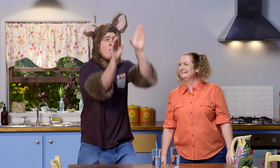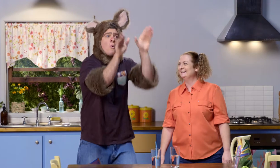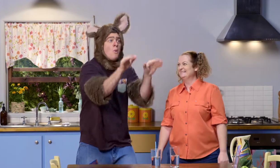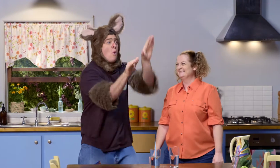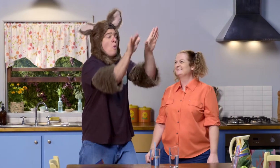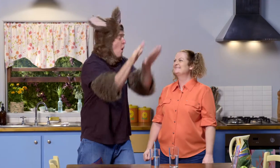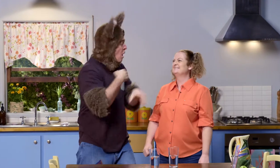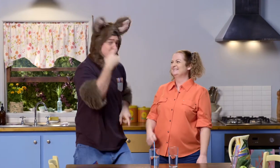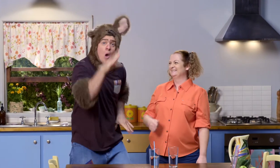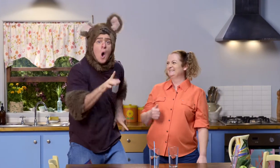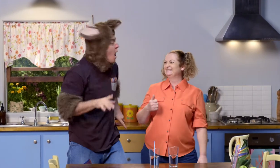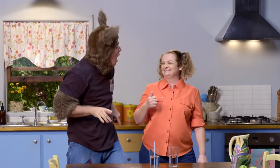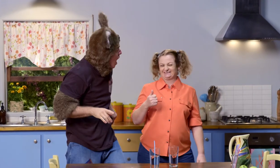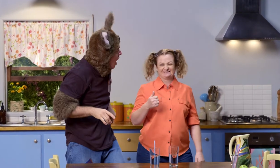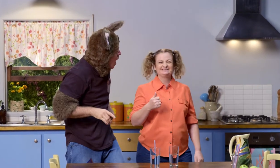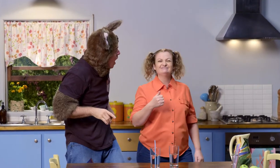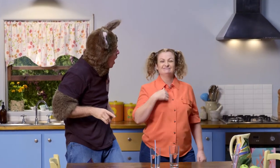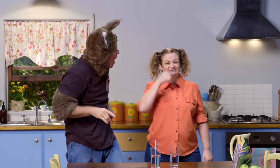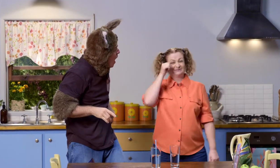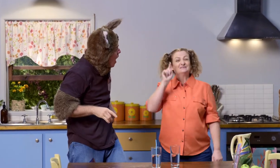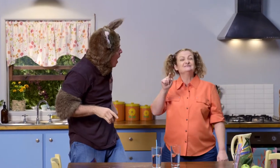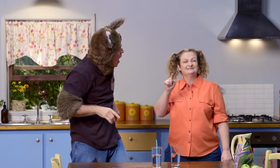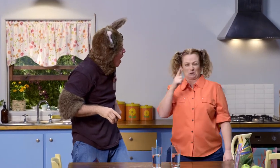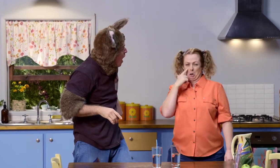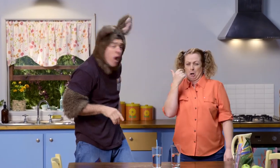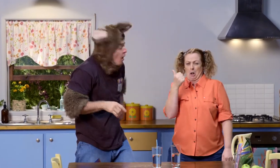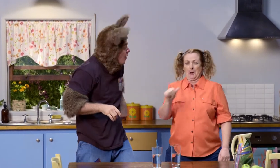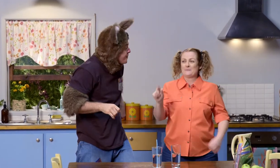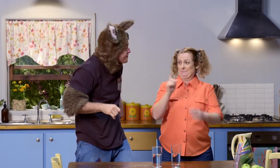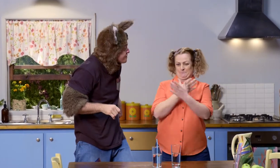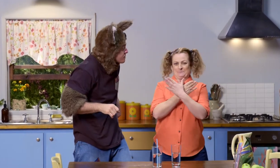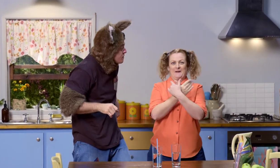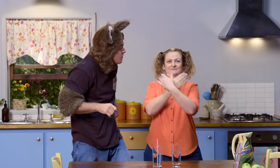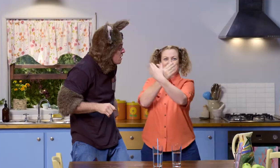And flutters in the breeze. Oh! I know what you've seen. You've seen a butterfly!